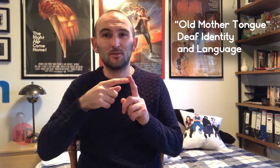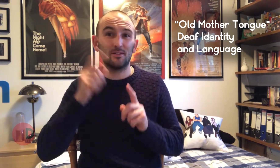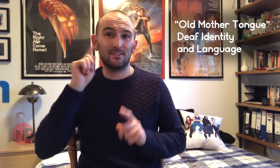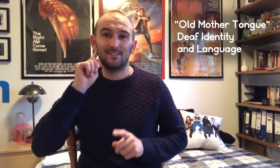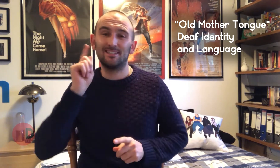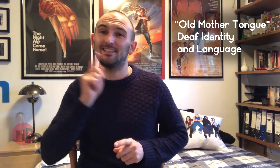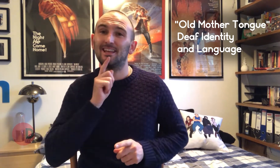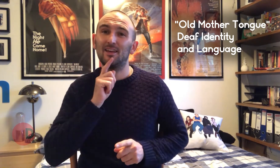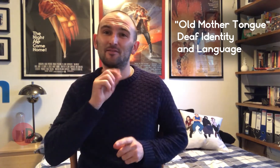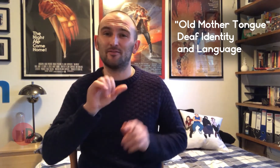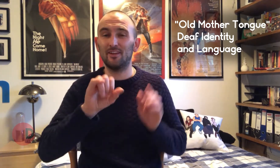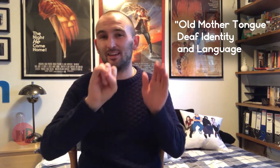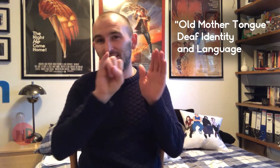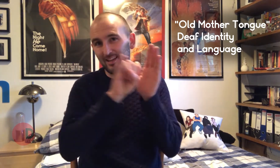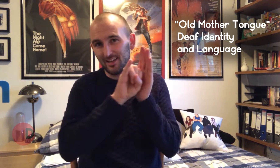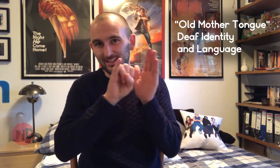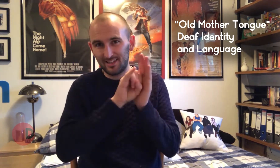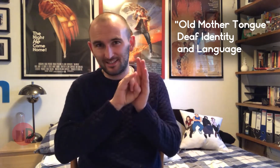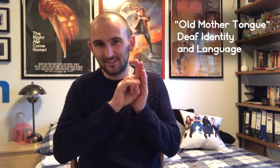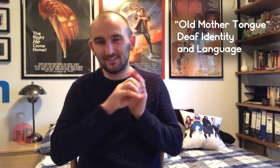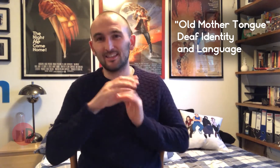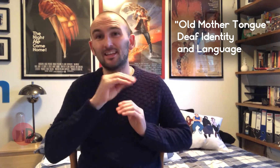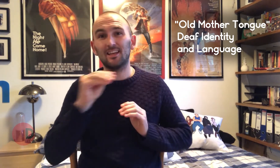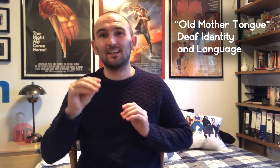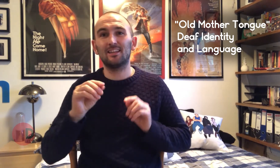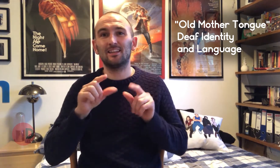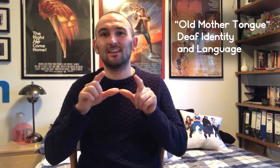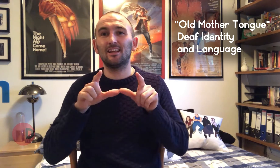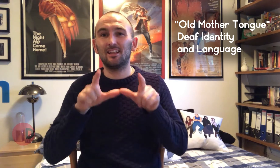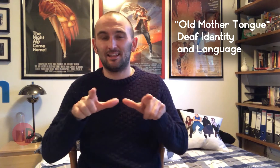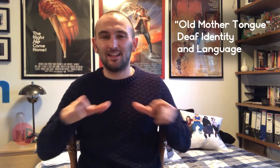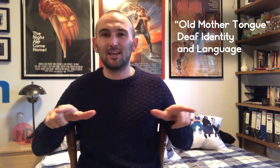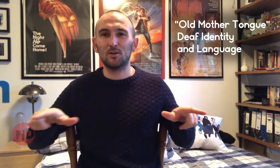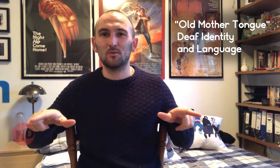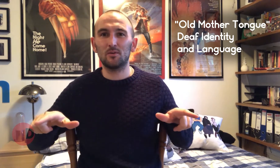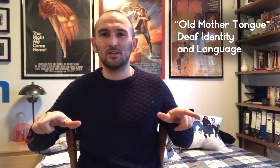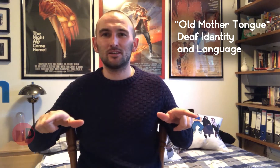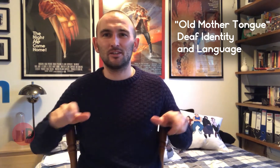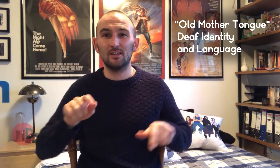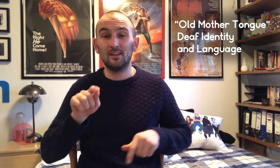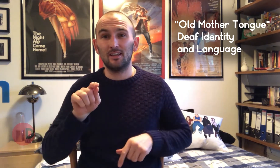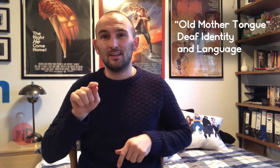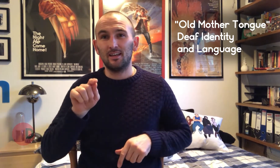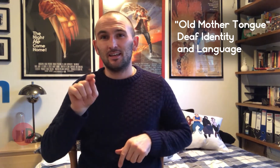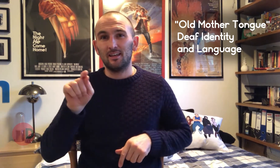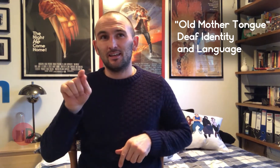It is about Deaf Identity and Language,